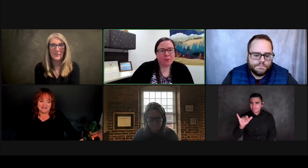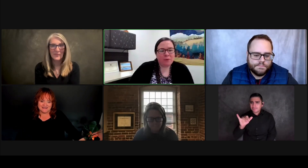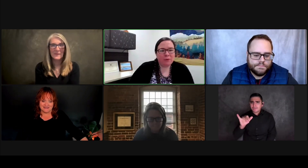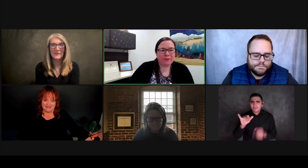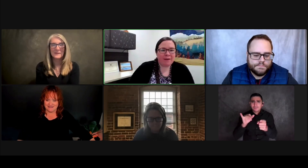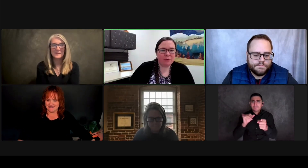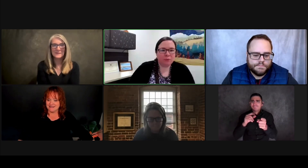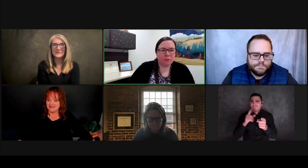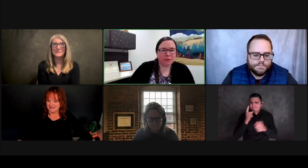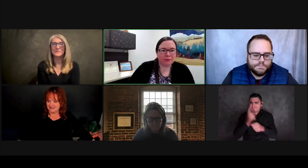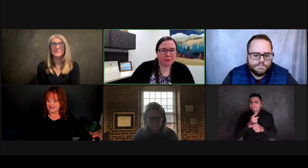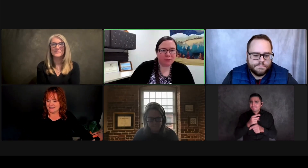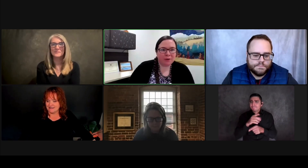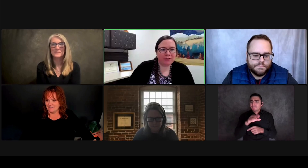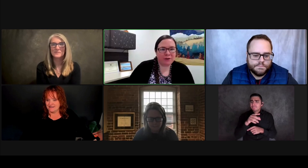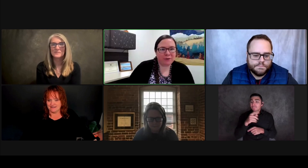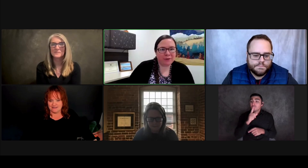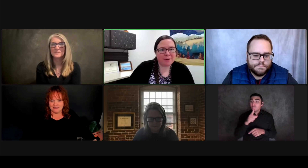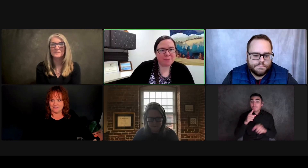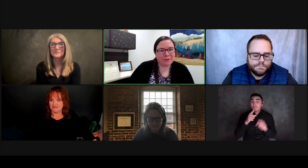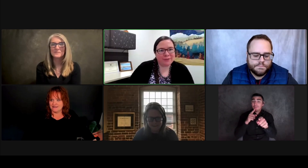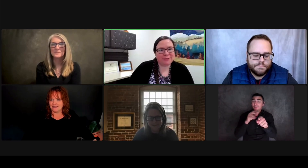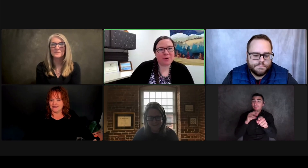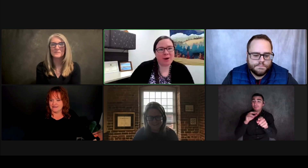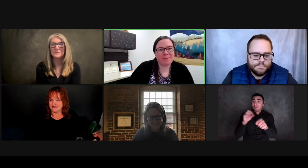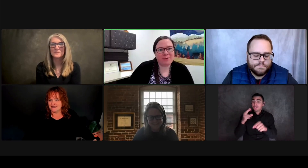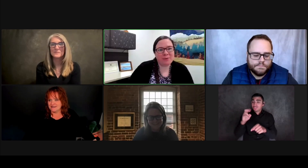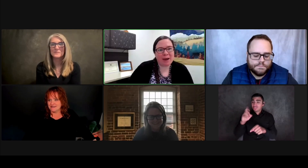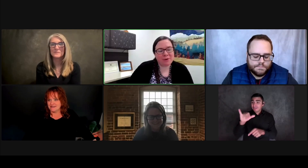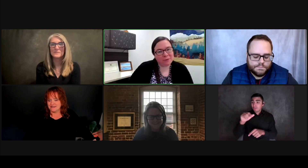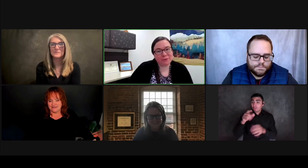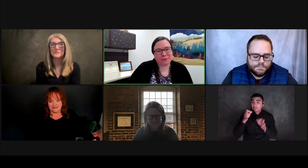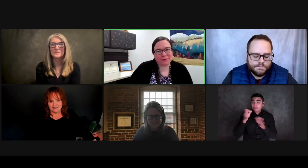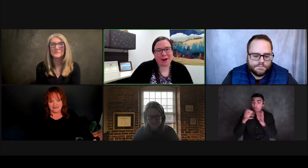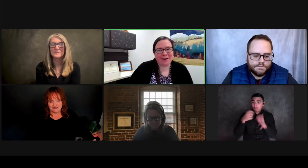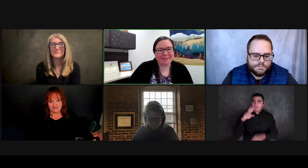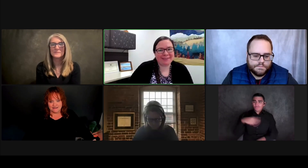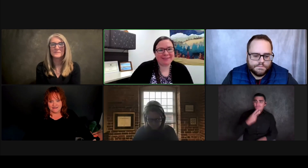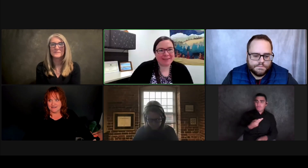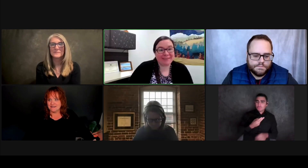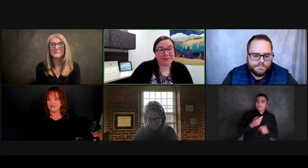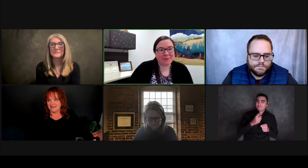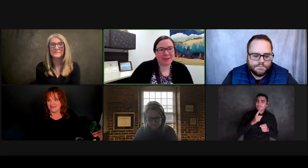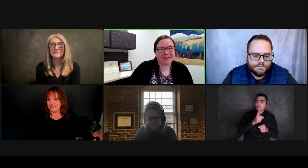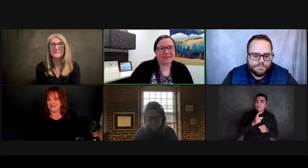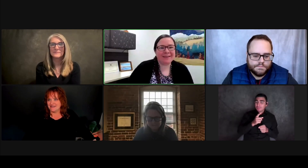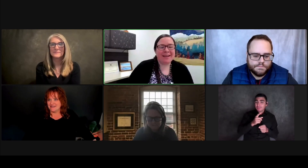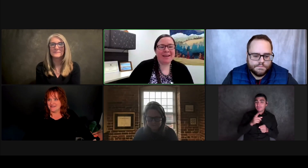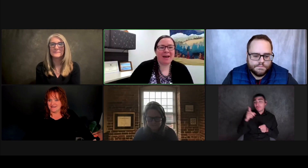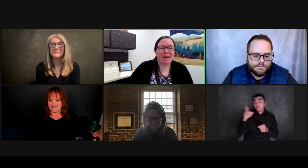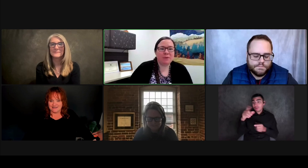We almost have the reverse of what Sheryl just described. But I would also describe ours as centralized.